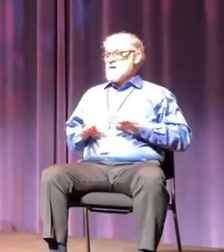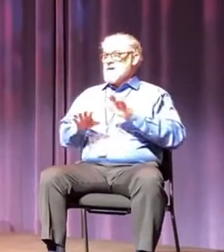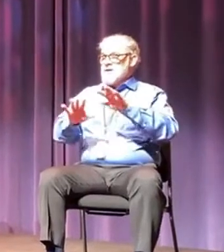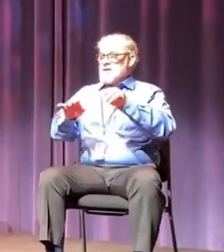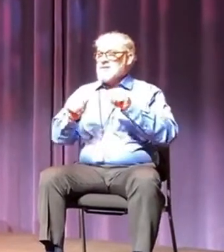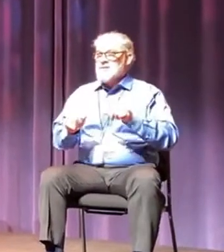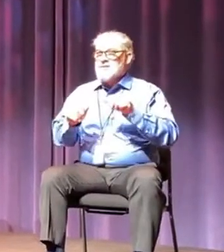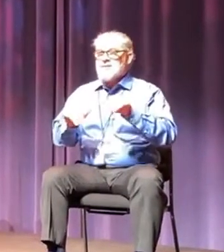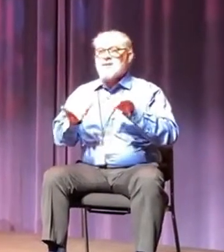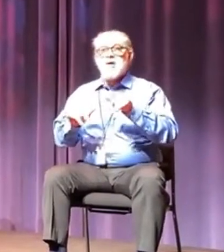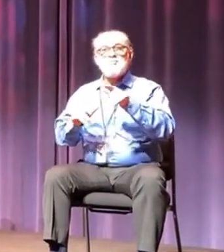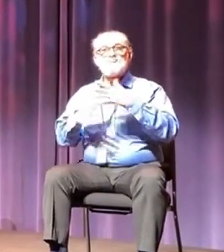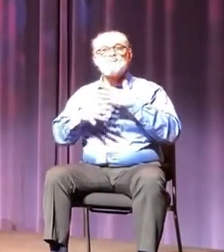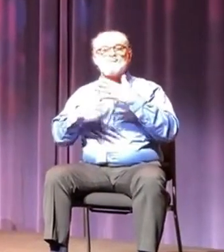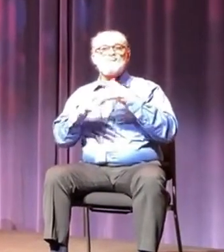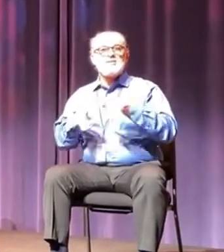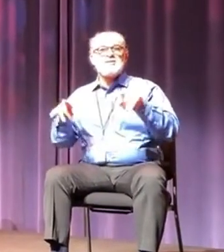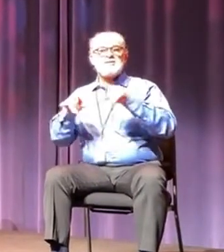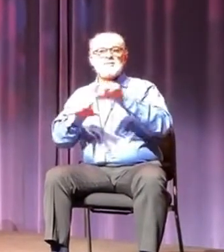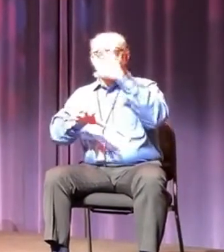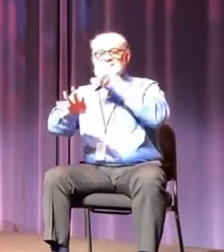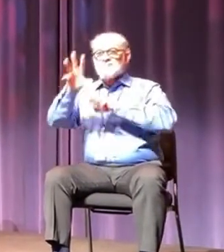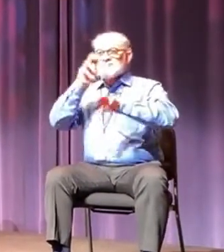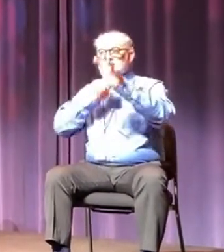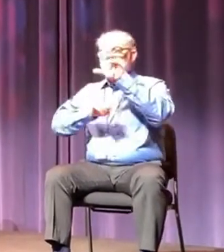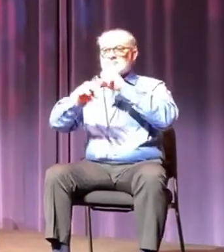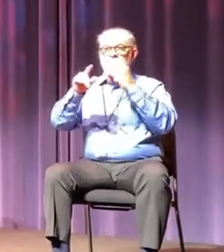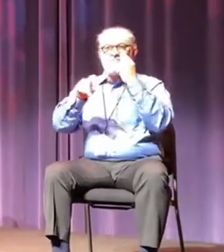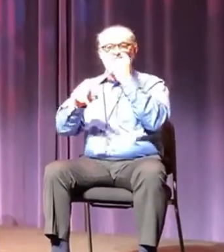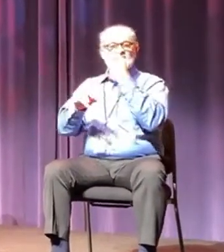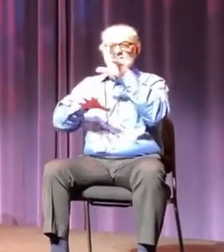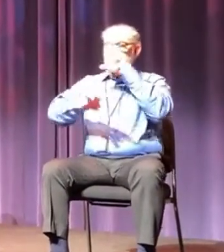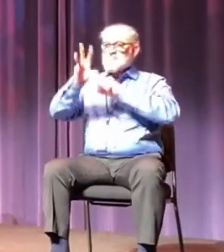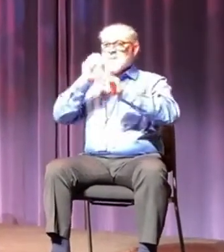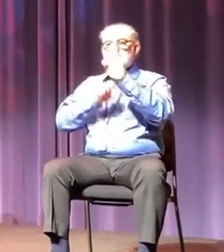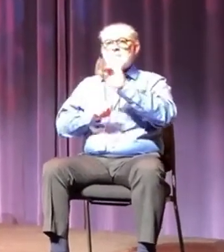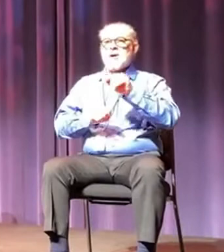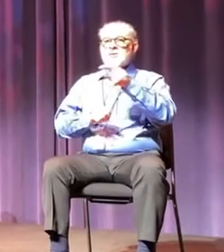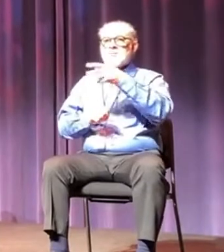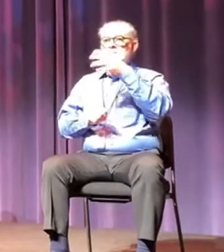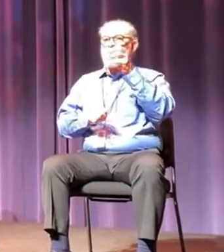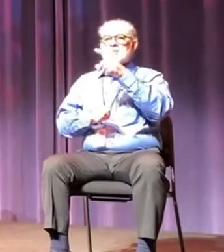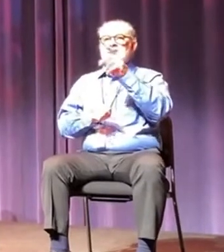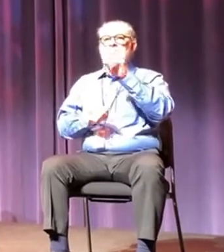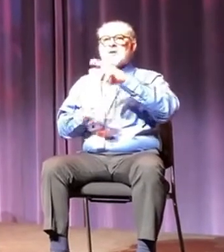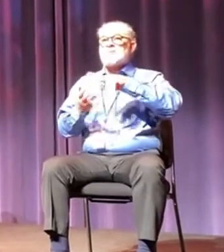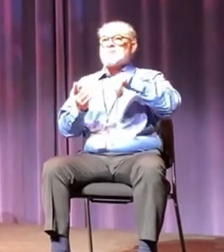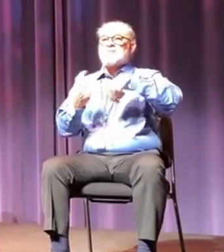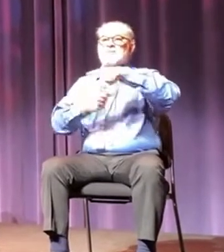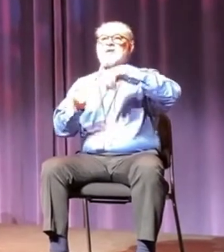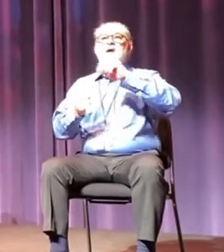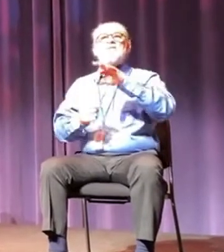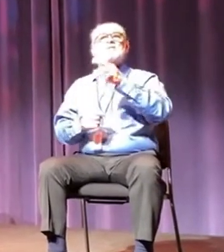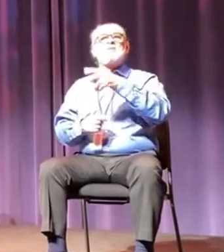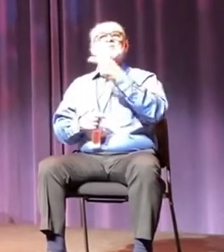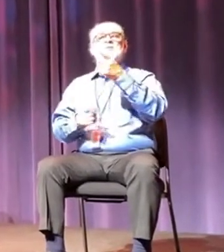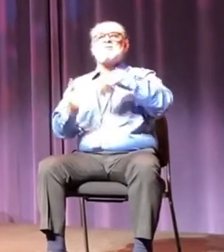Now breathe same air, nostril kinetic by way of brow cleft pirouette of migraine. Syllables twirl temple.